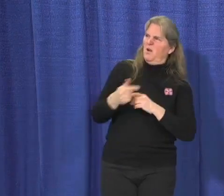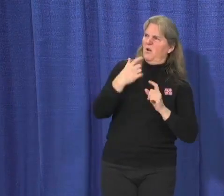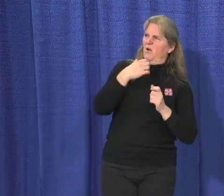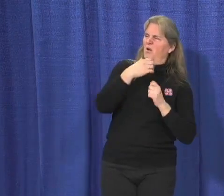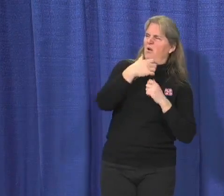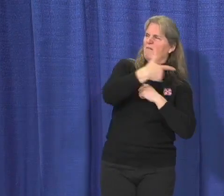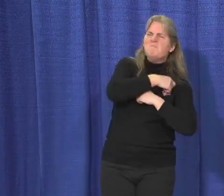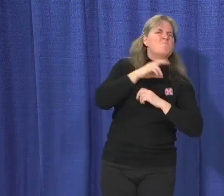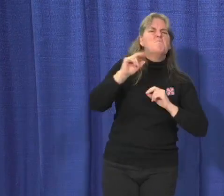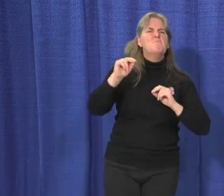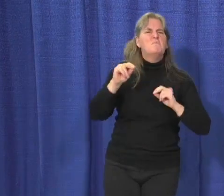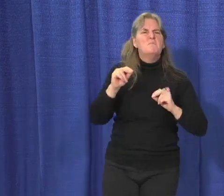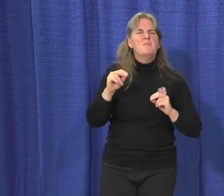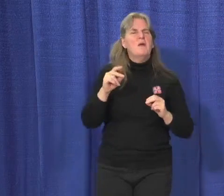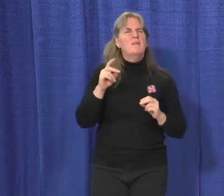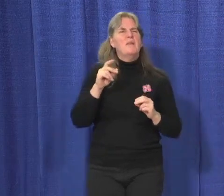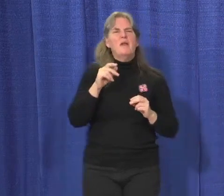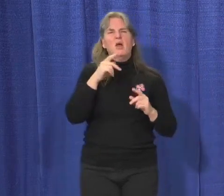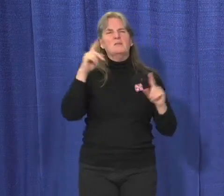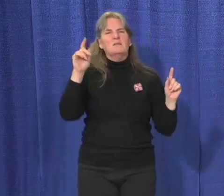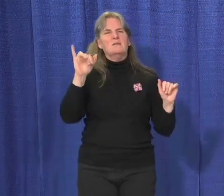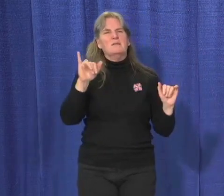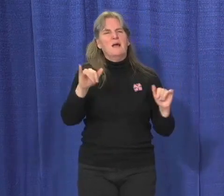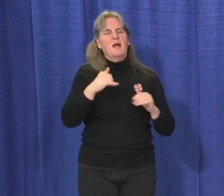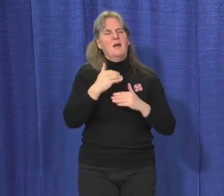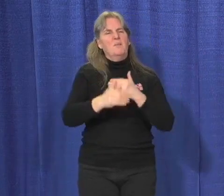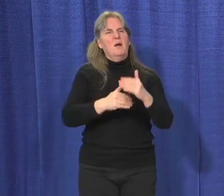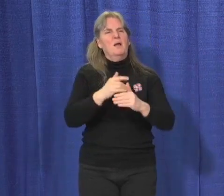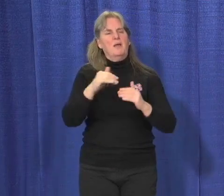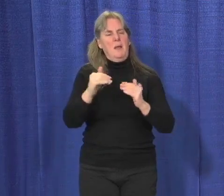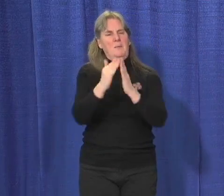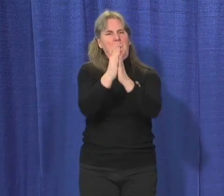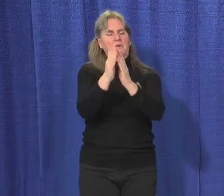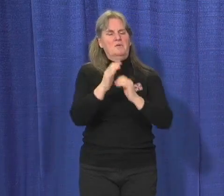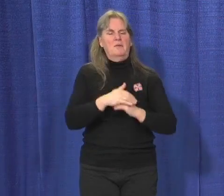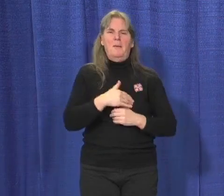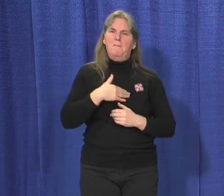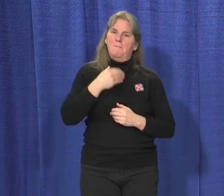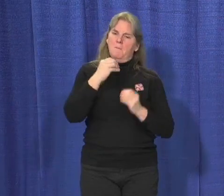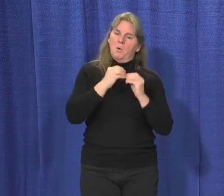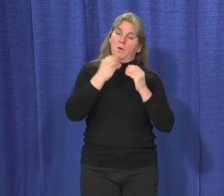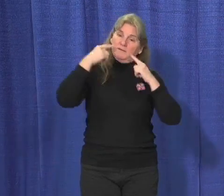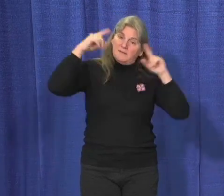consequences. It doesn't necessarily work and